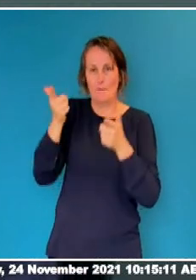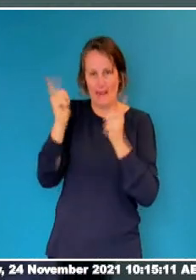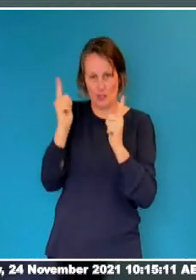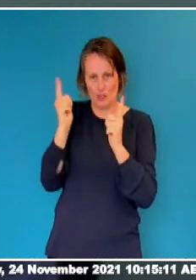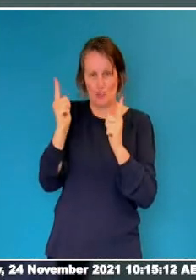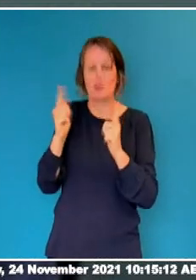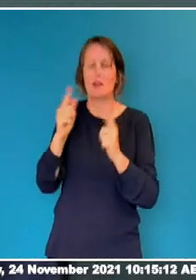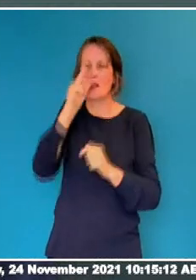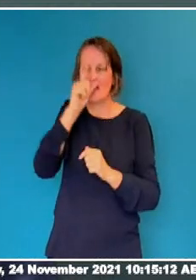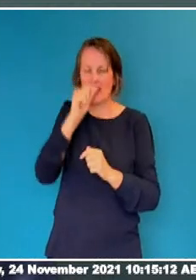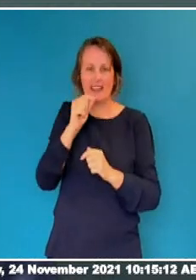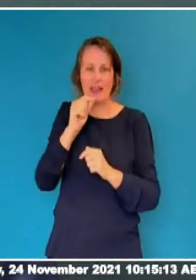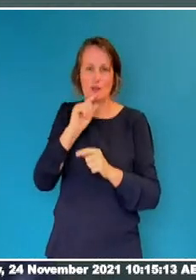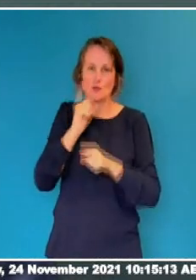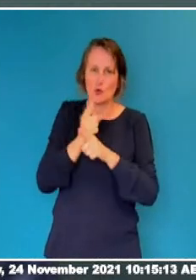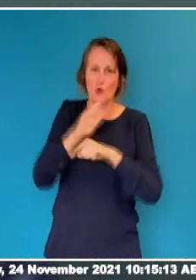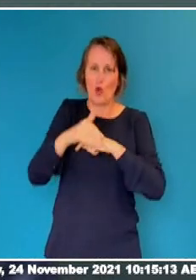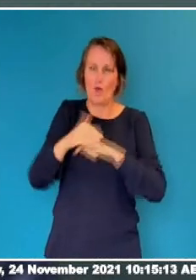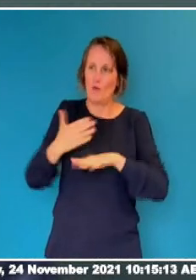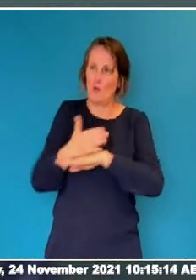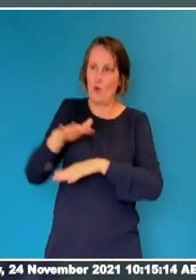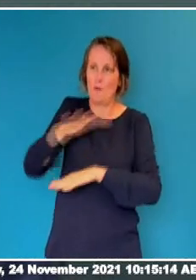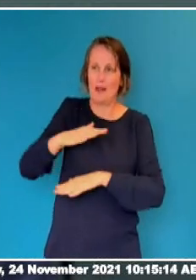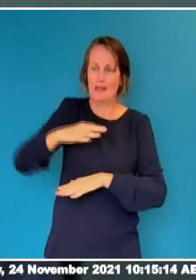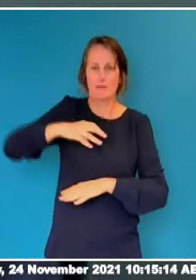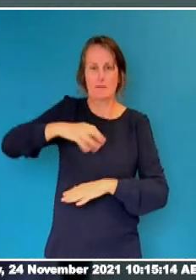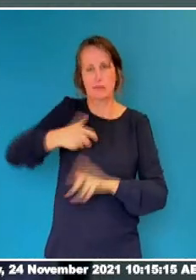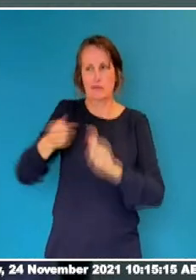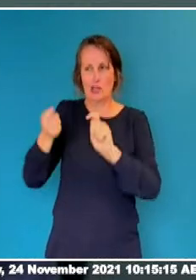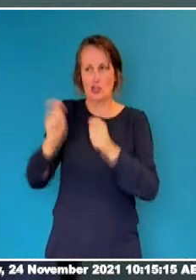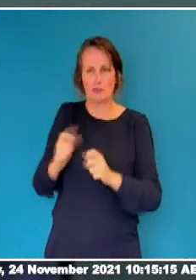addresses workplace adjustments to those with disabilities that need it.